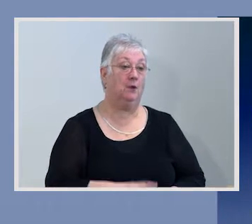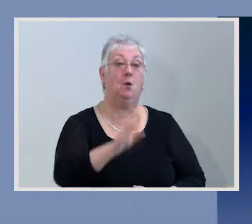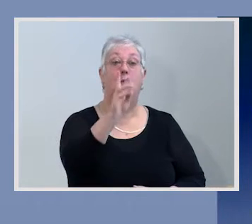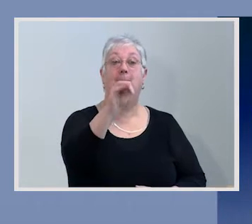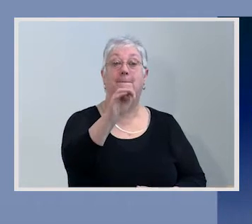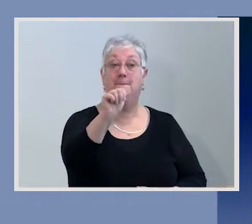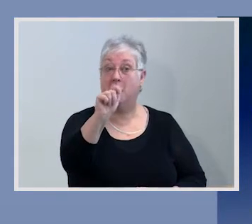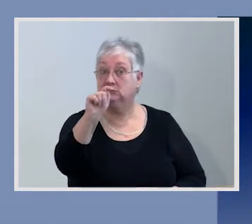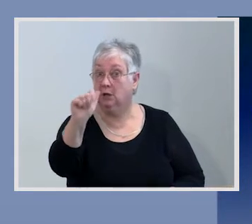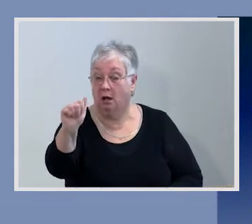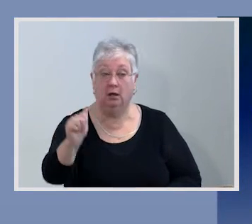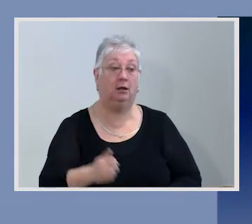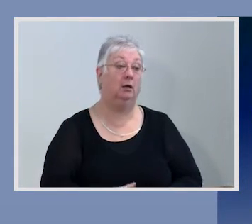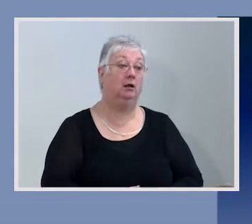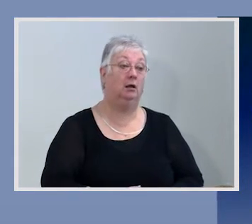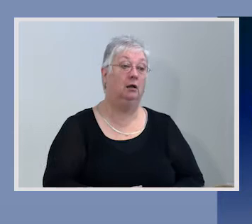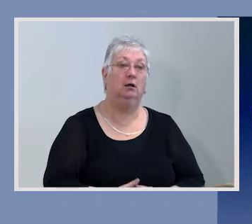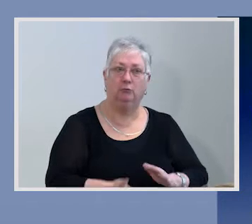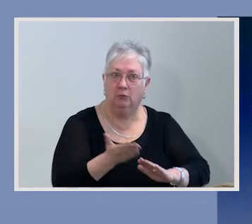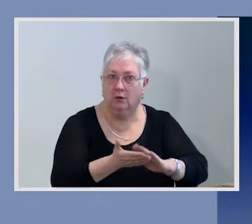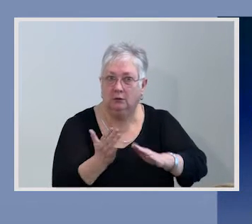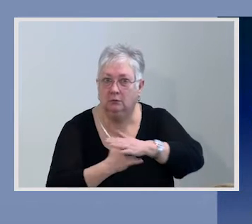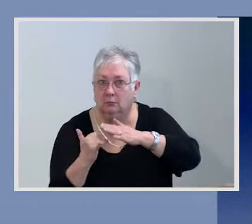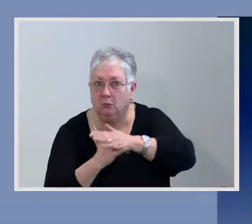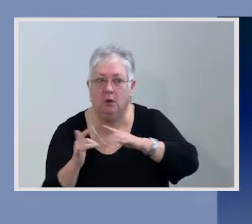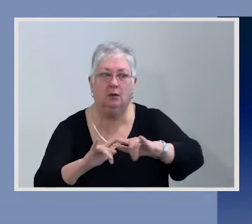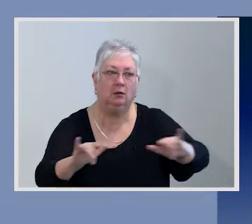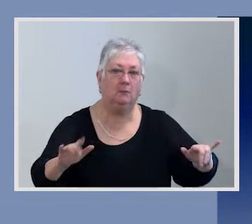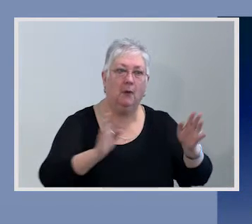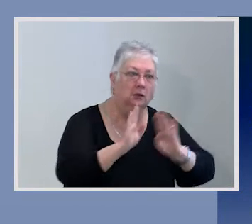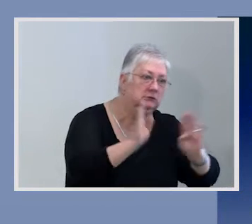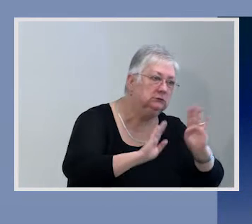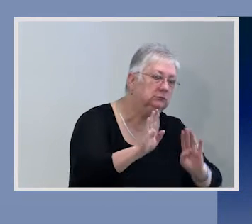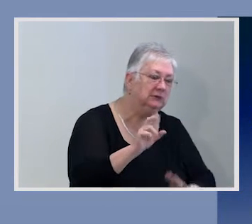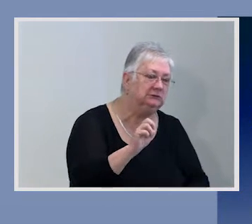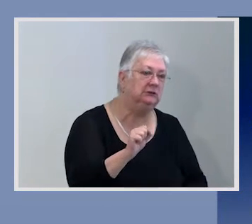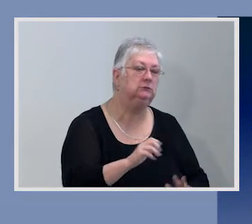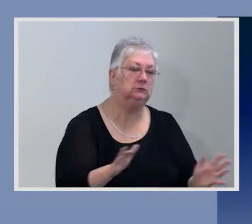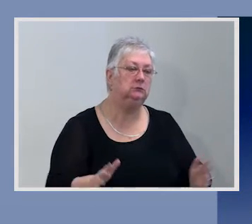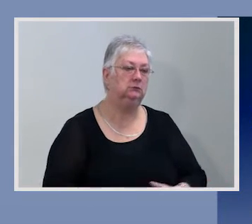BUTTER OF DISTRICT GOVERNMENT. THE ORANGE BAND, PUBLIC SAFETY,